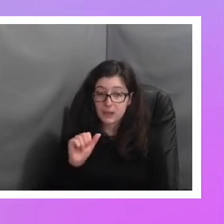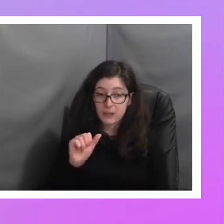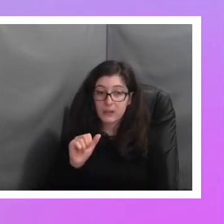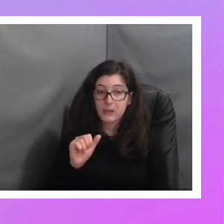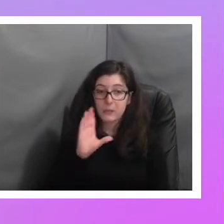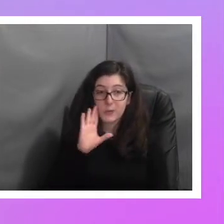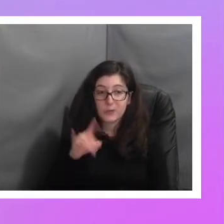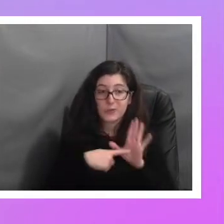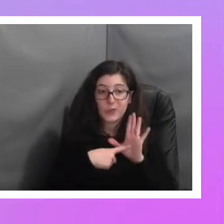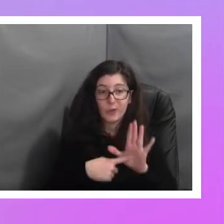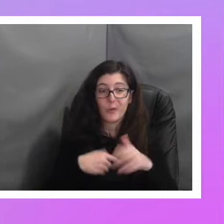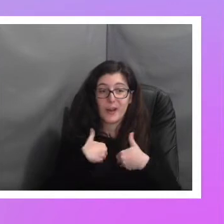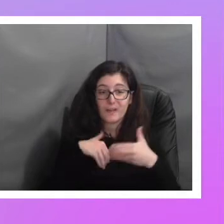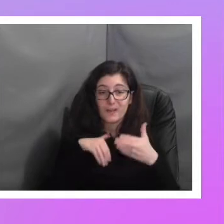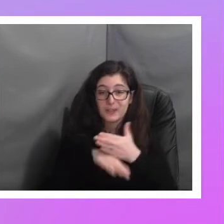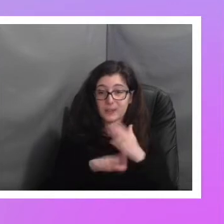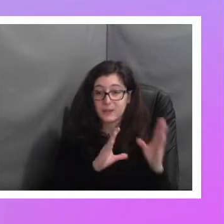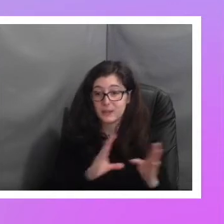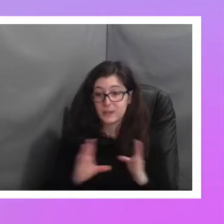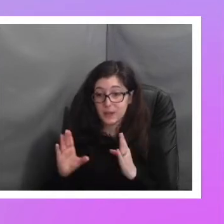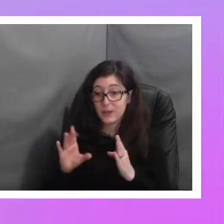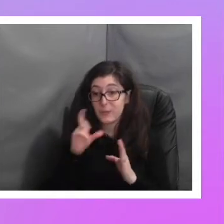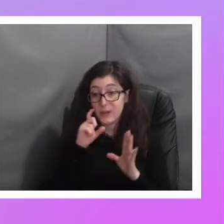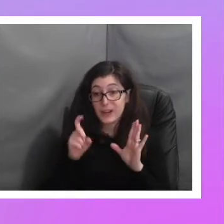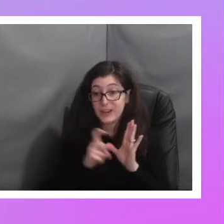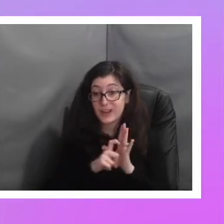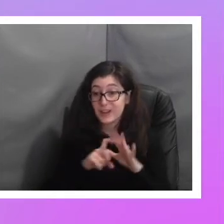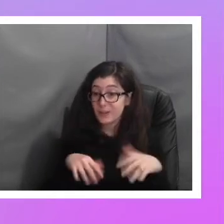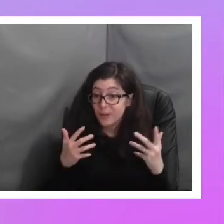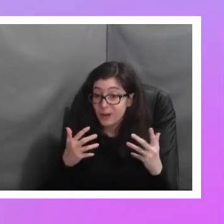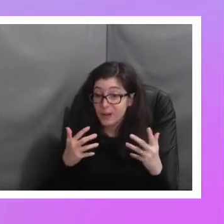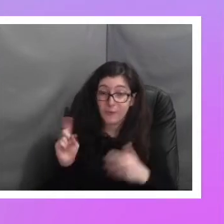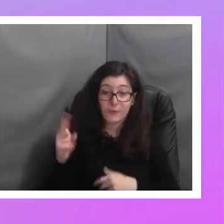It recognizes that on day one, there may still be barriers,